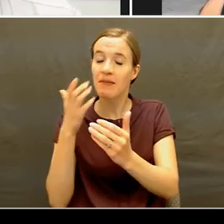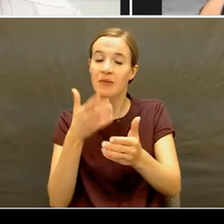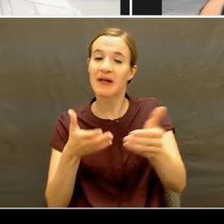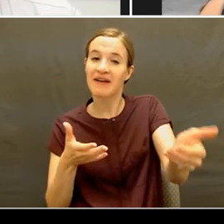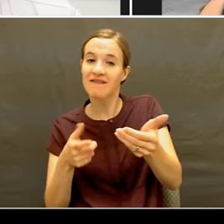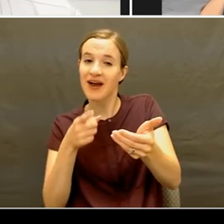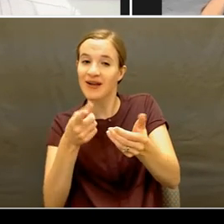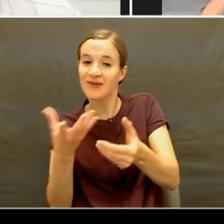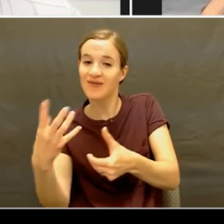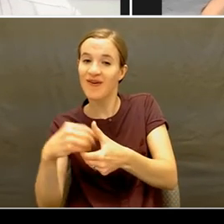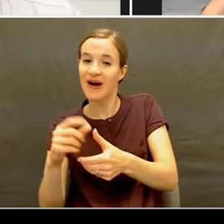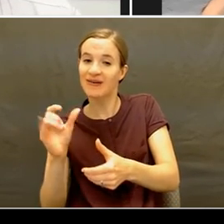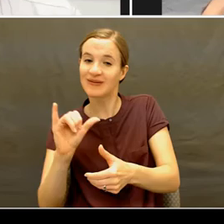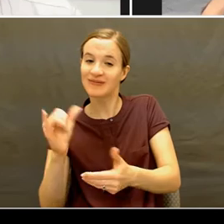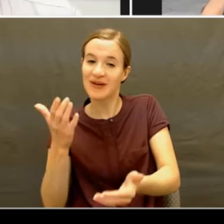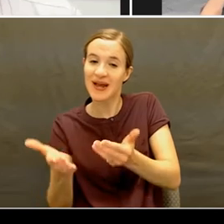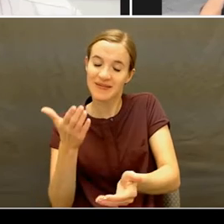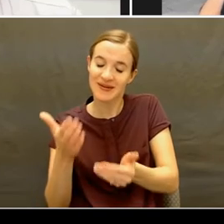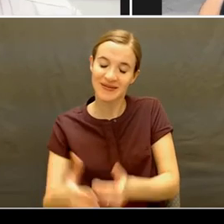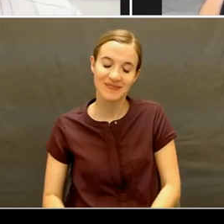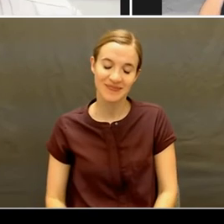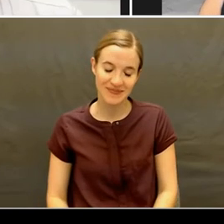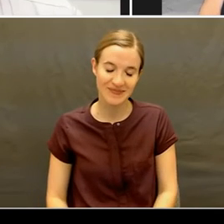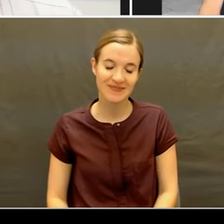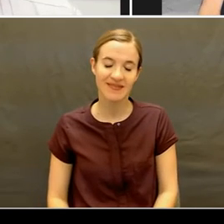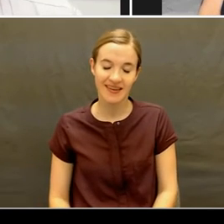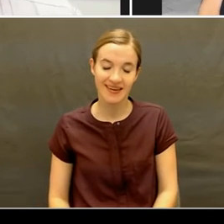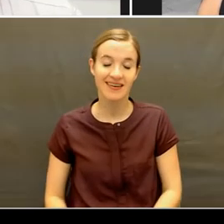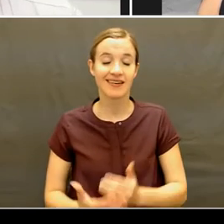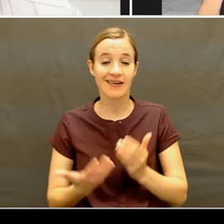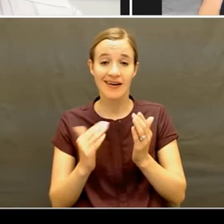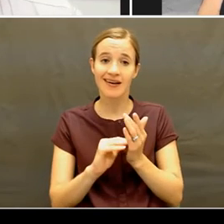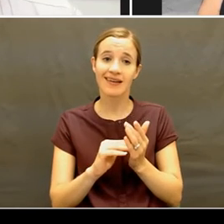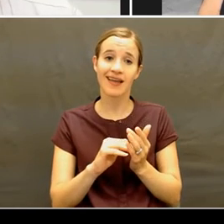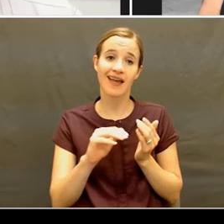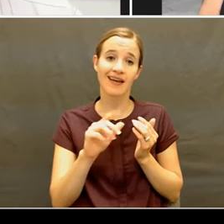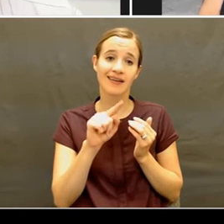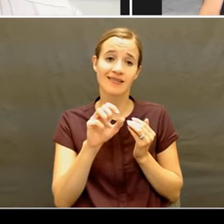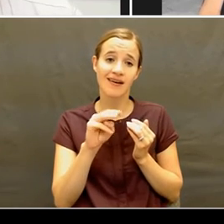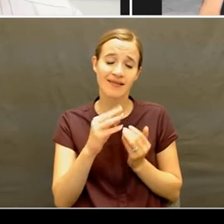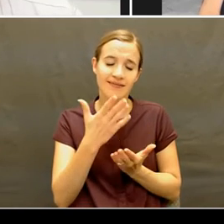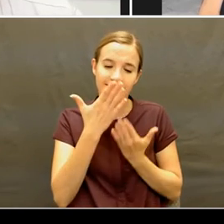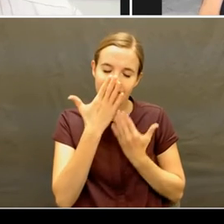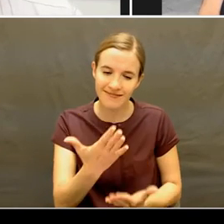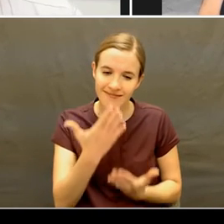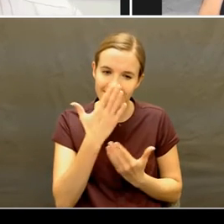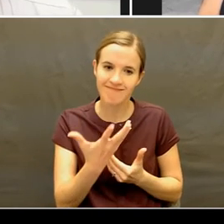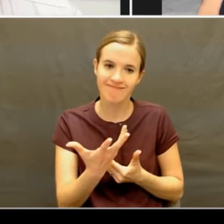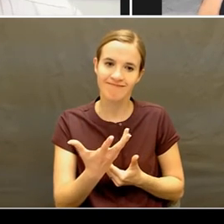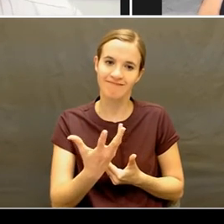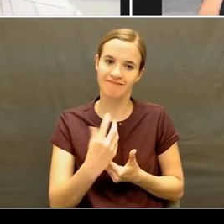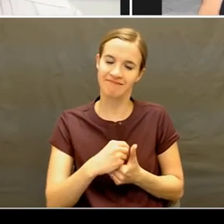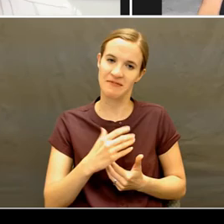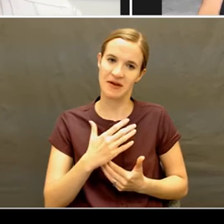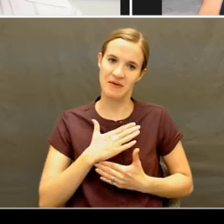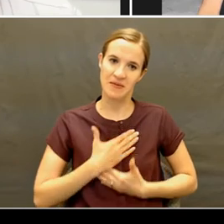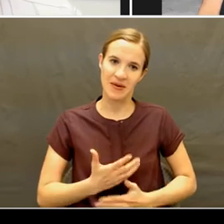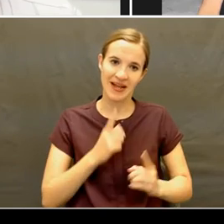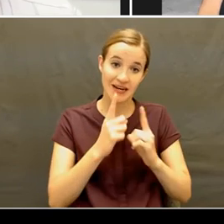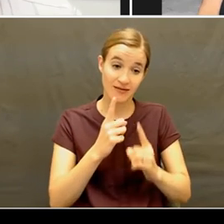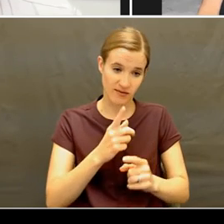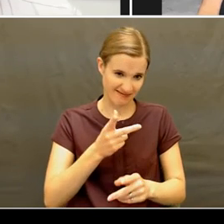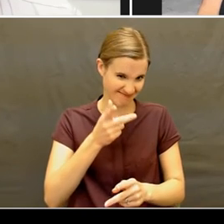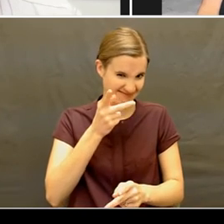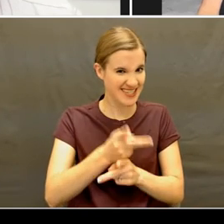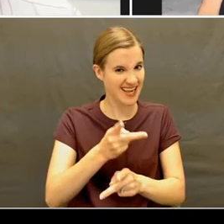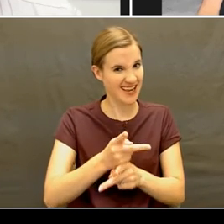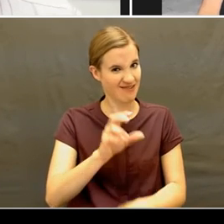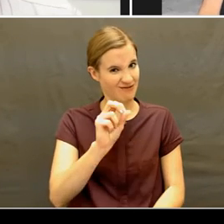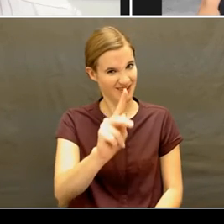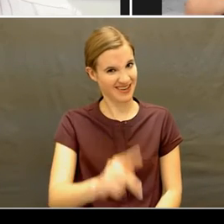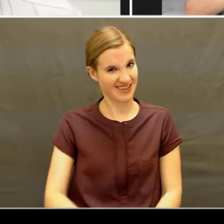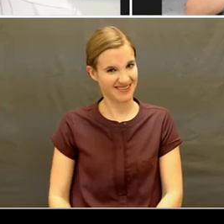one of those calls. But it's much appreciated and just make sure you take care yourself.